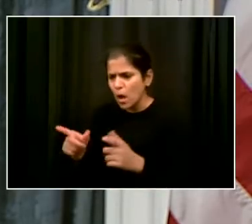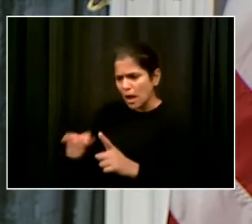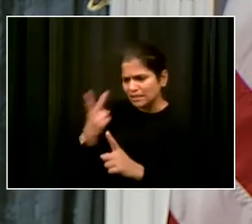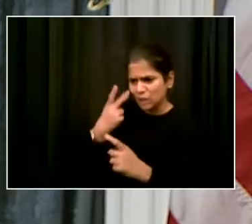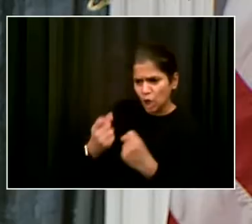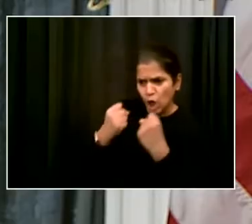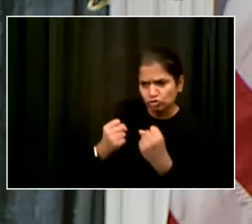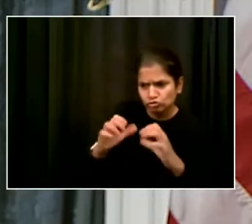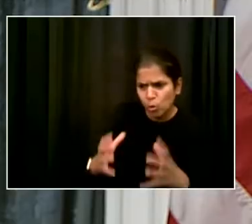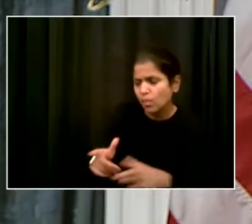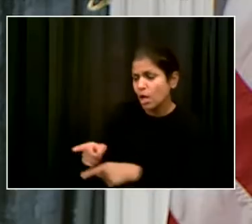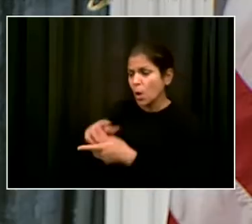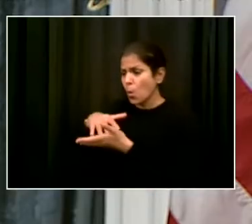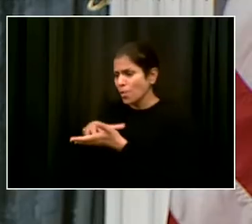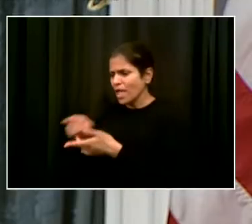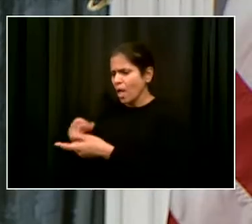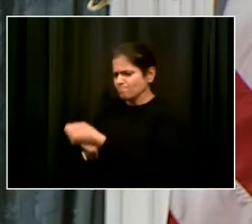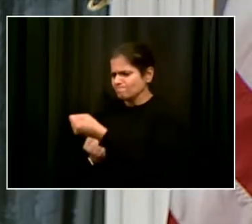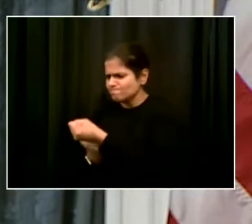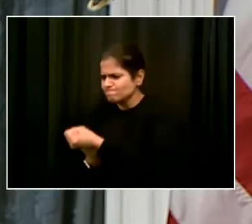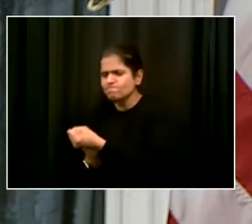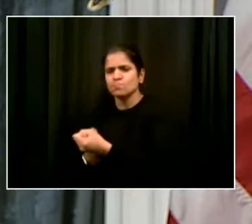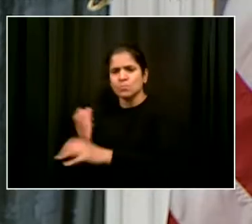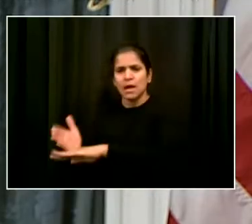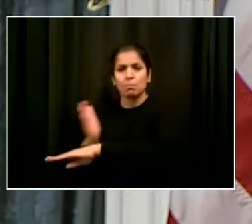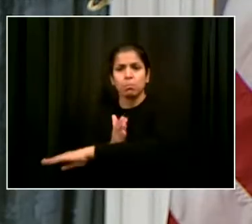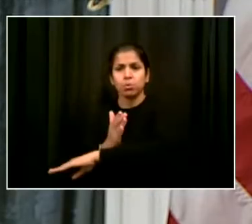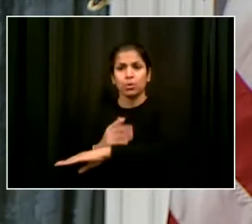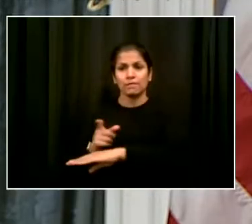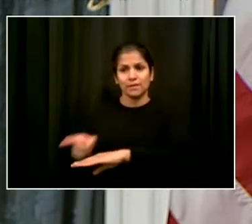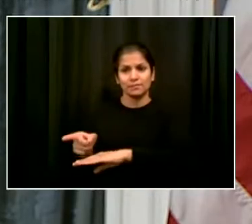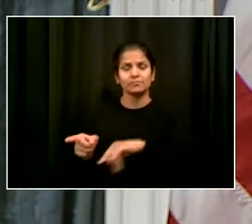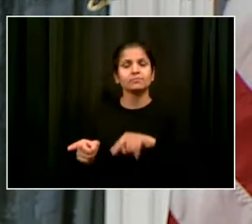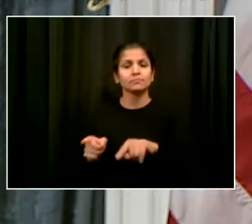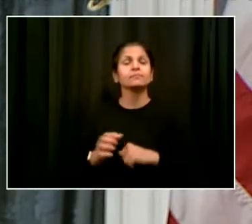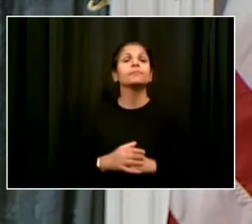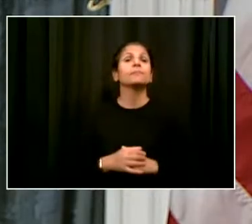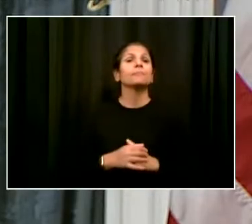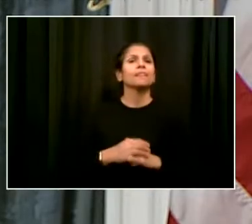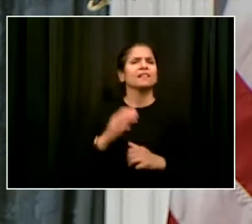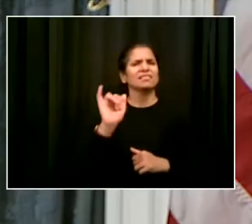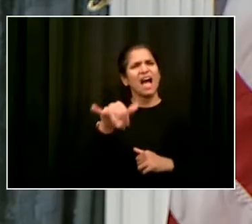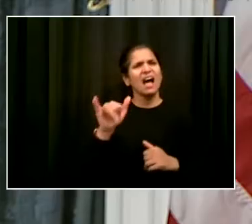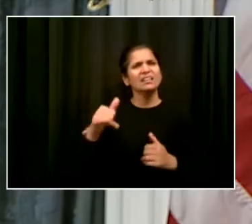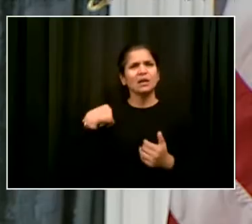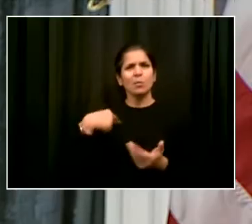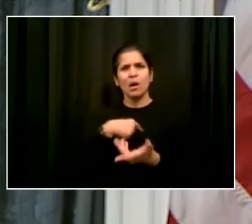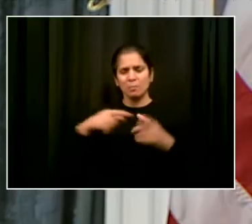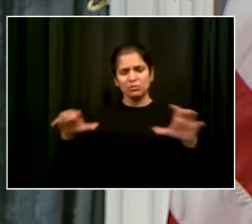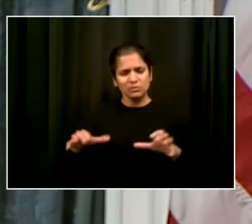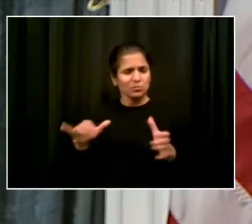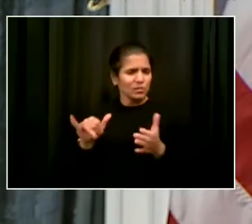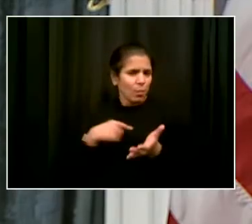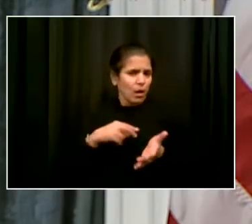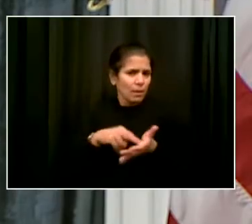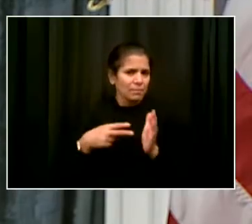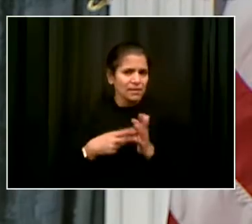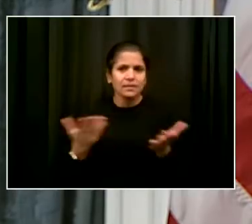OR SHE NEEDS TO WORK WITH TO BE